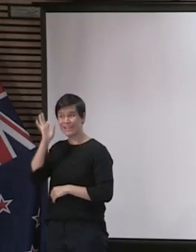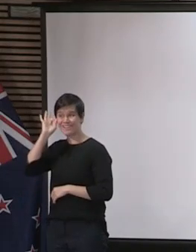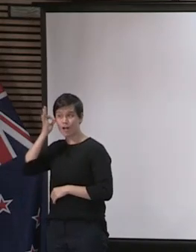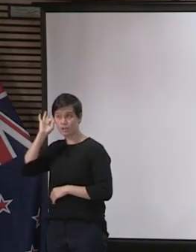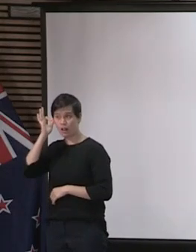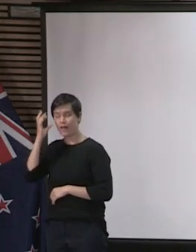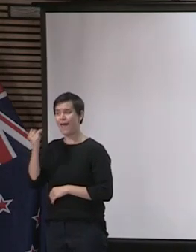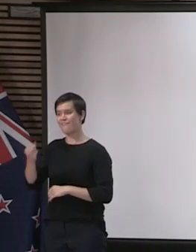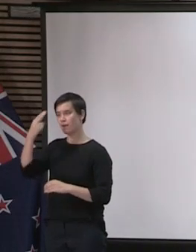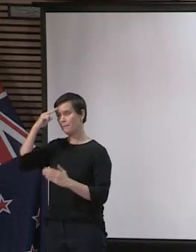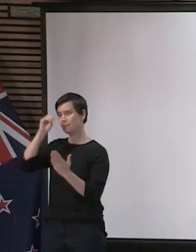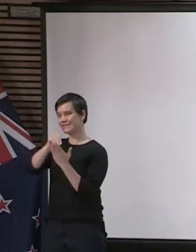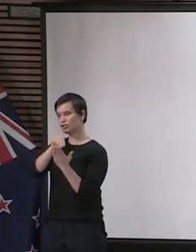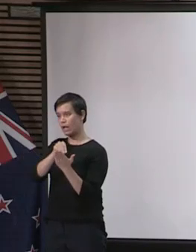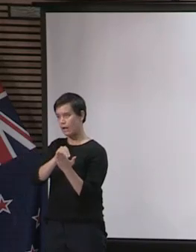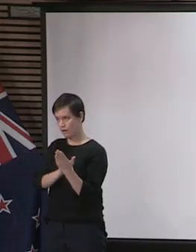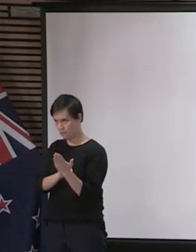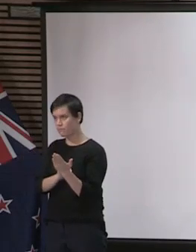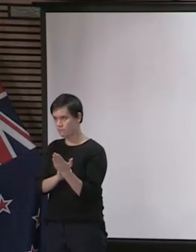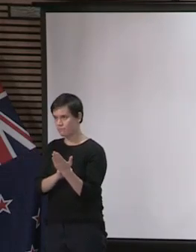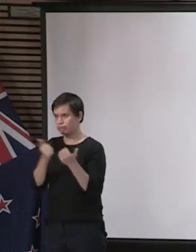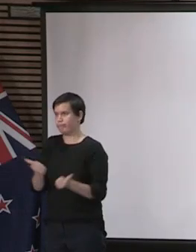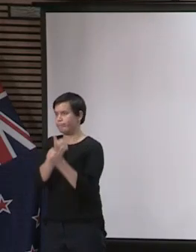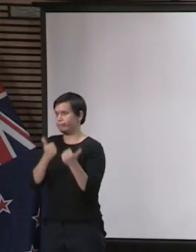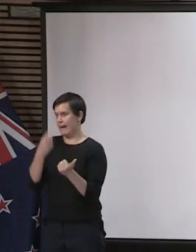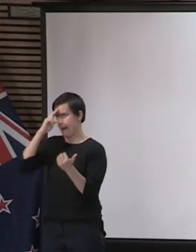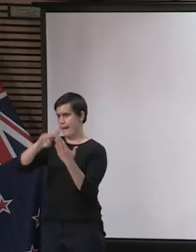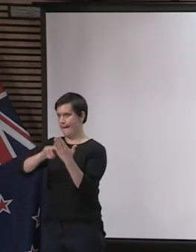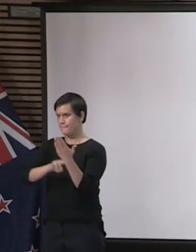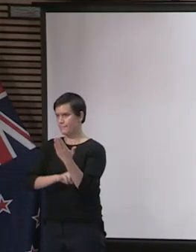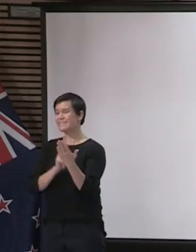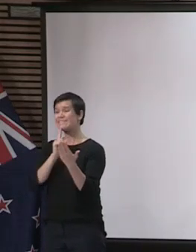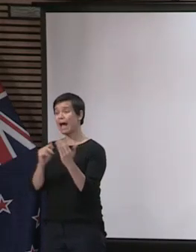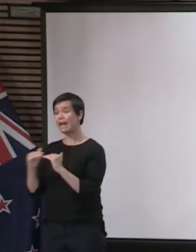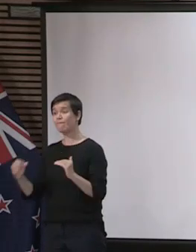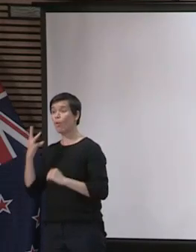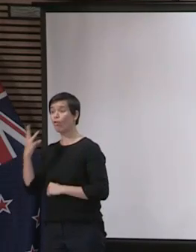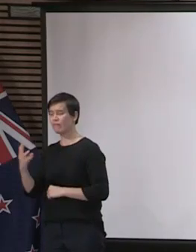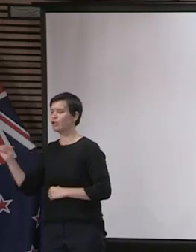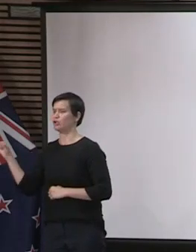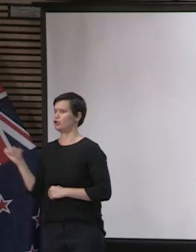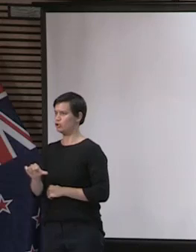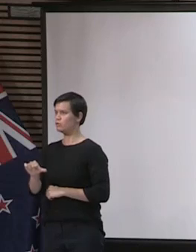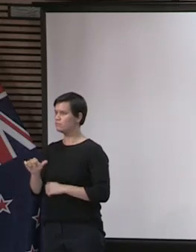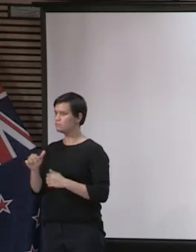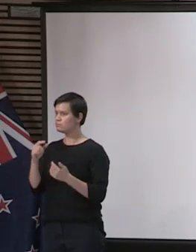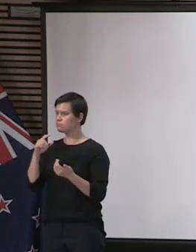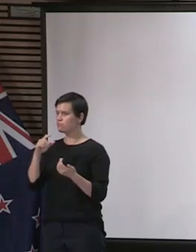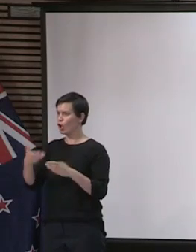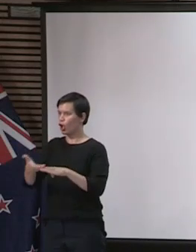preparation. Any childhood council and petition with 35,000 signatures from